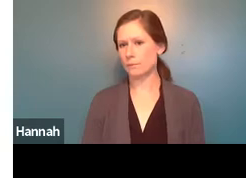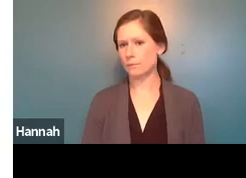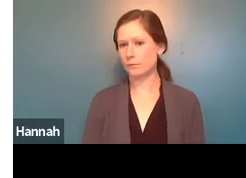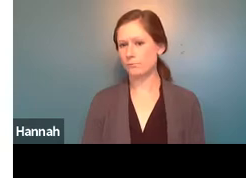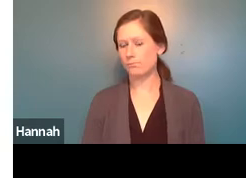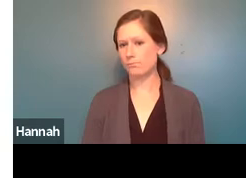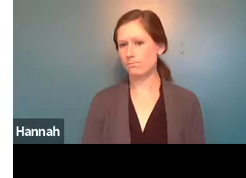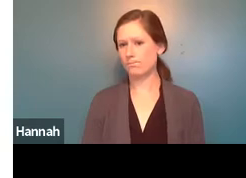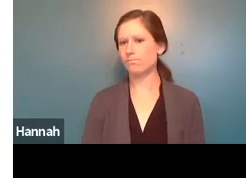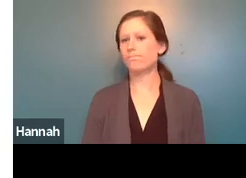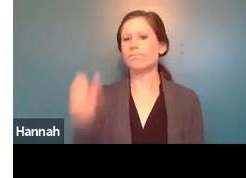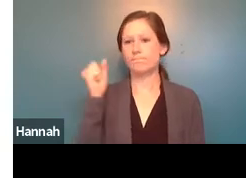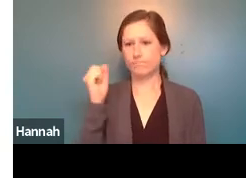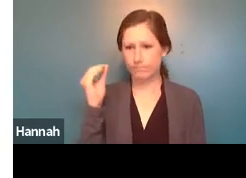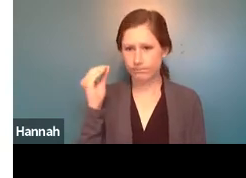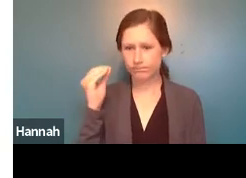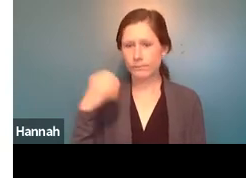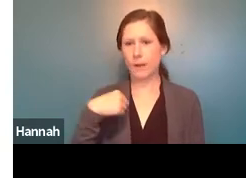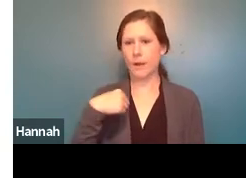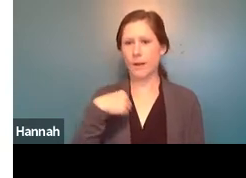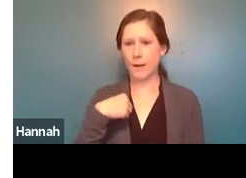I'm going to end the poll.